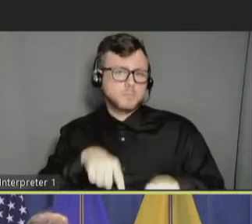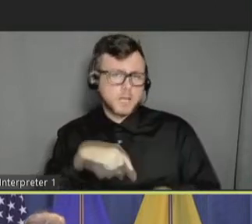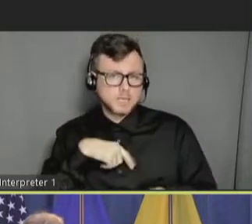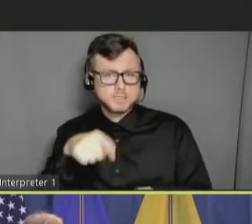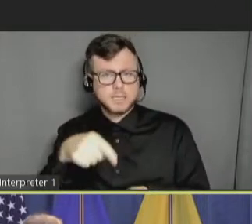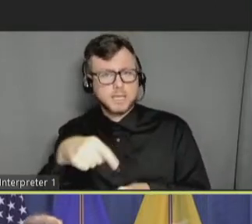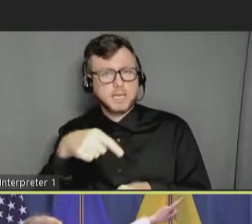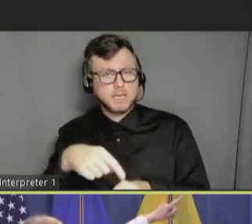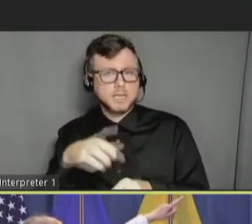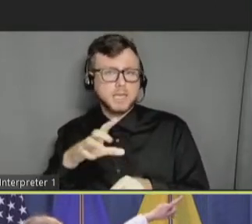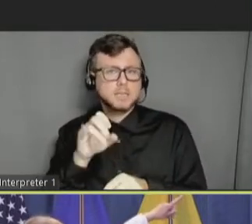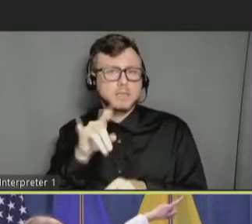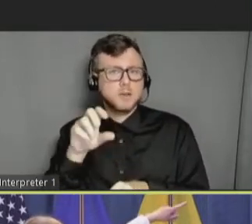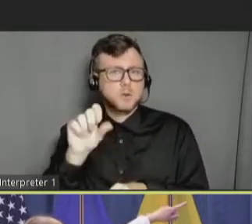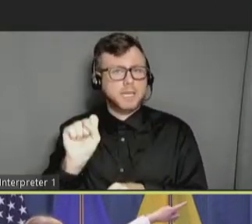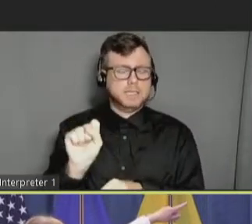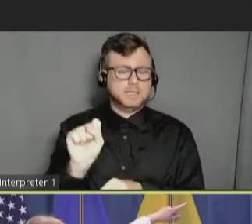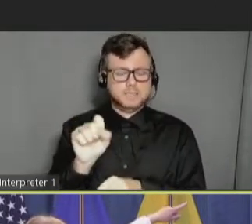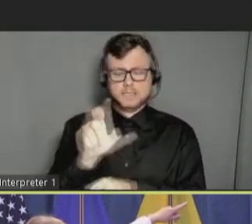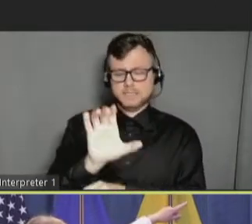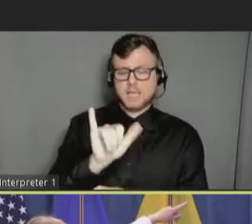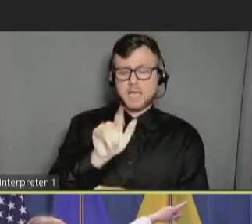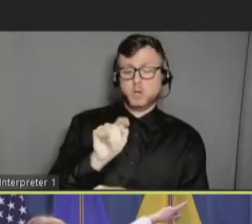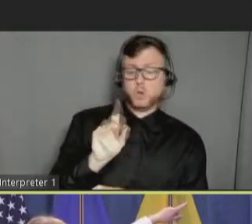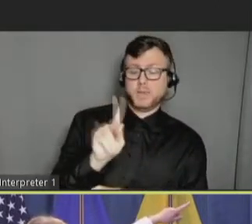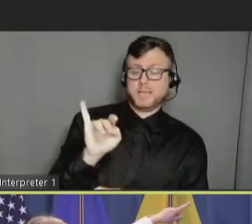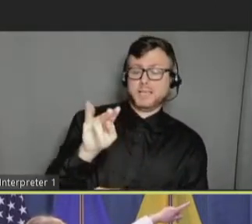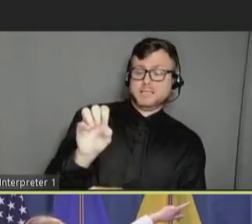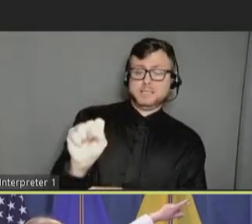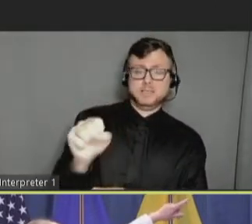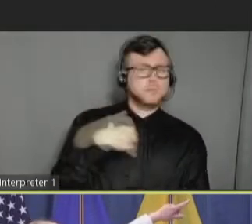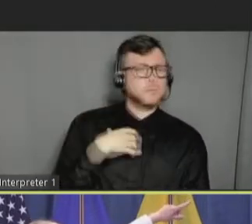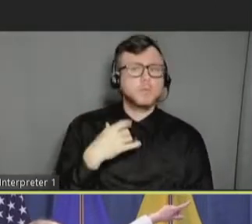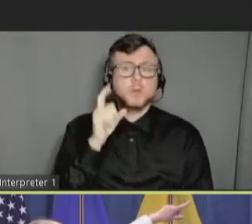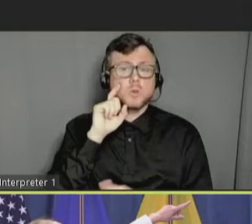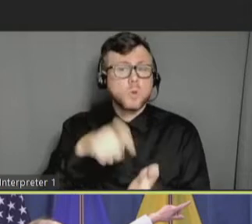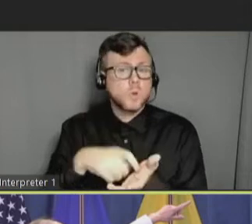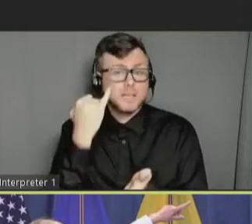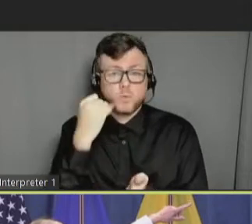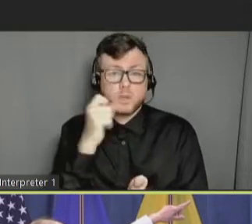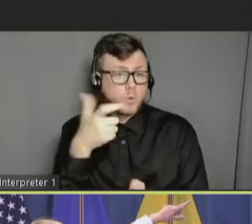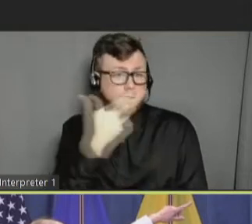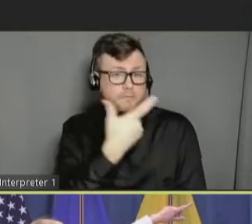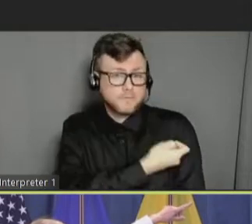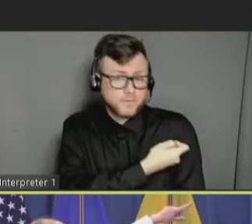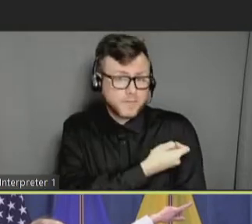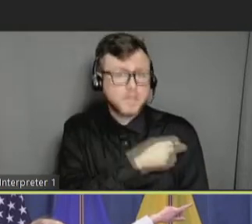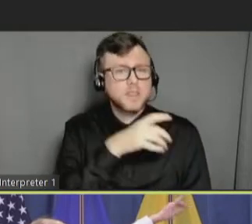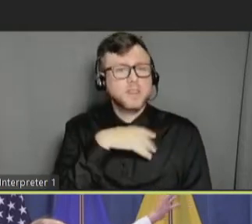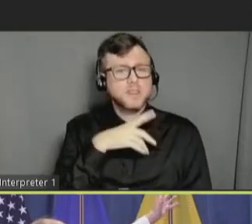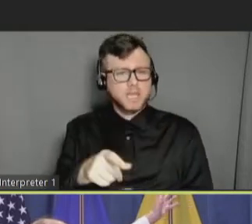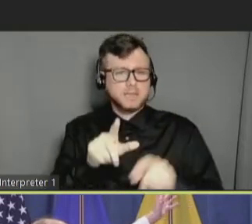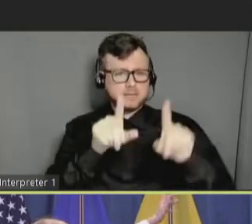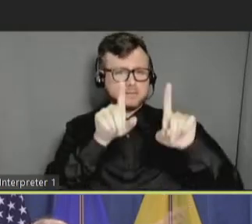And as you can see, if we don't vaccinate the mice, the titers that around 10 to the